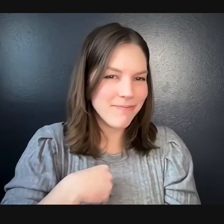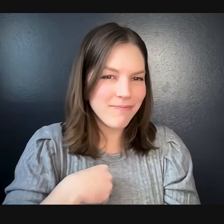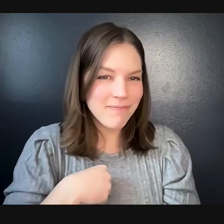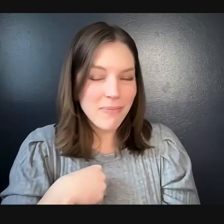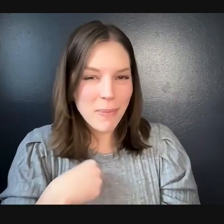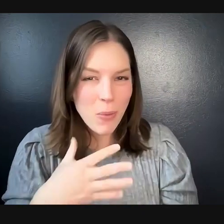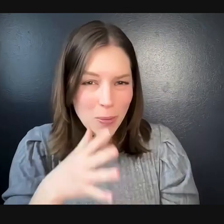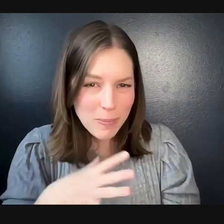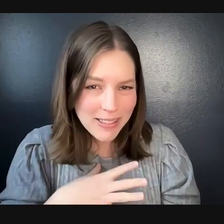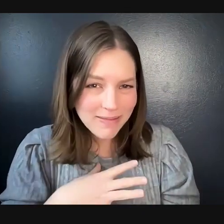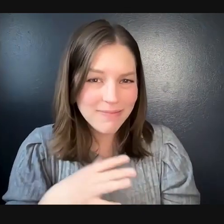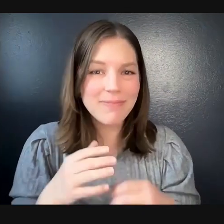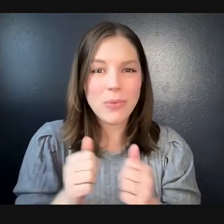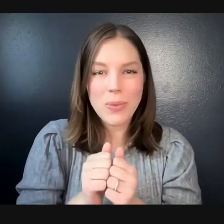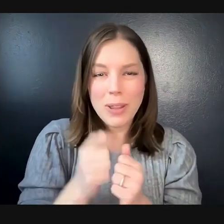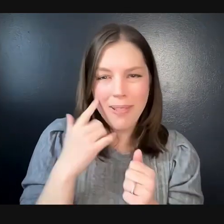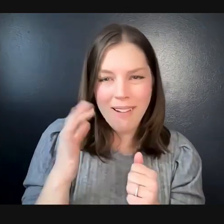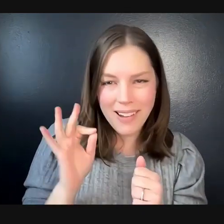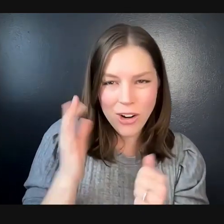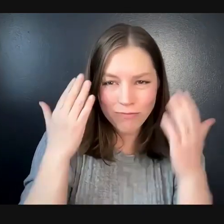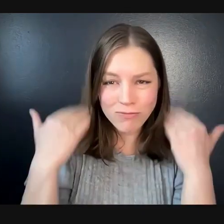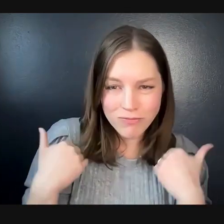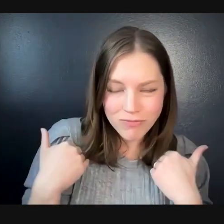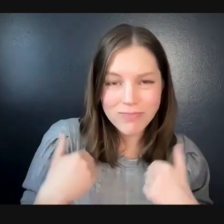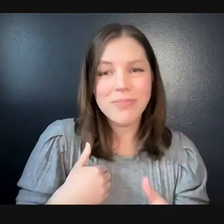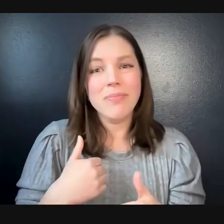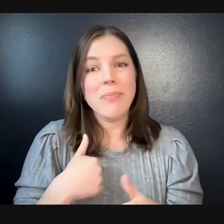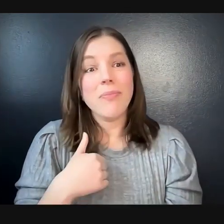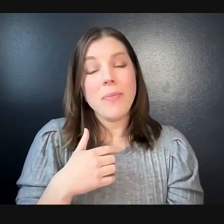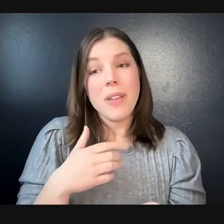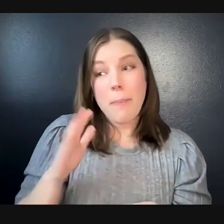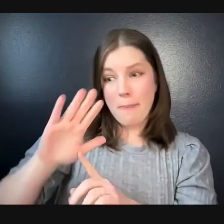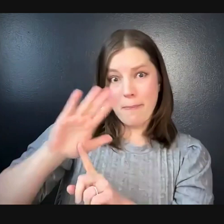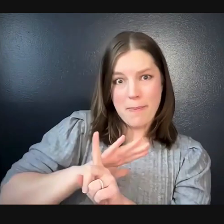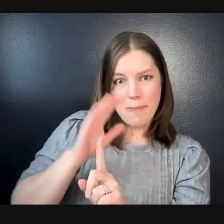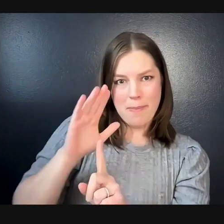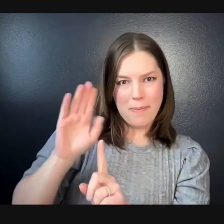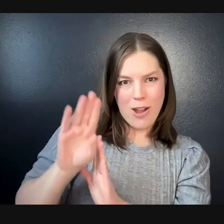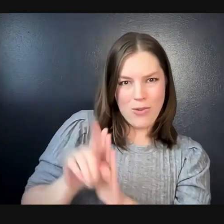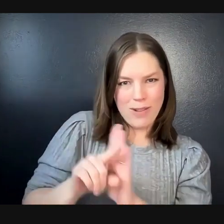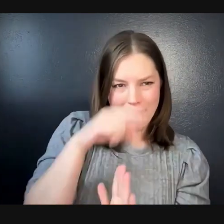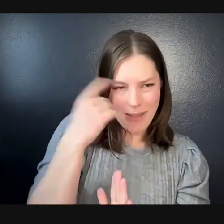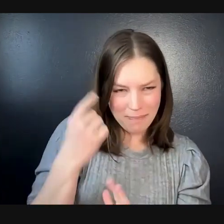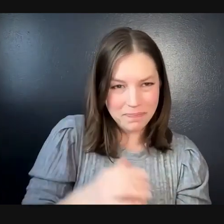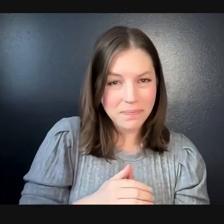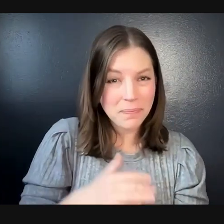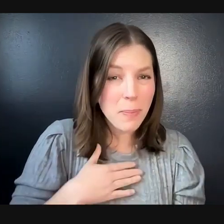I am a female with shoulder length light brown hair. I have a dark background behind me.